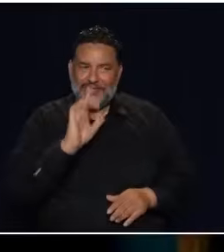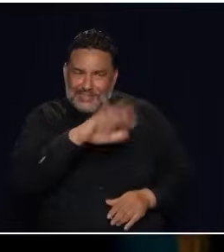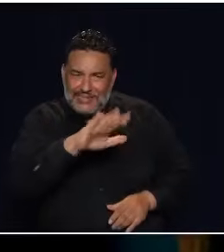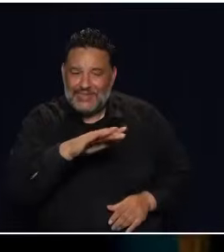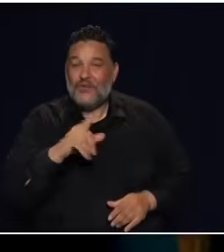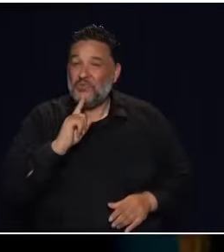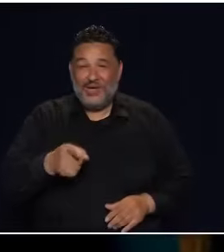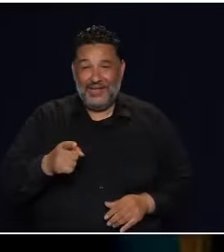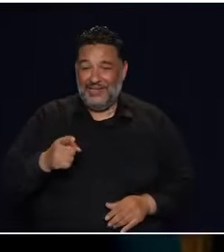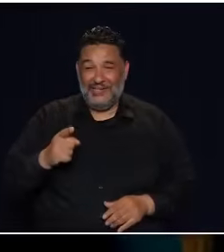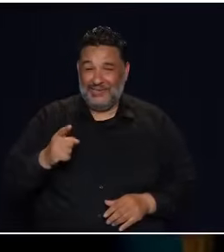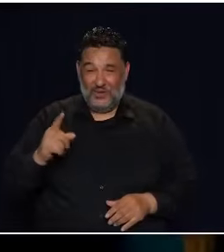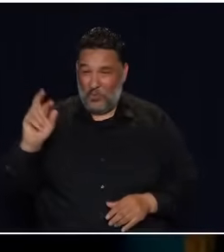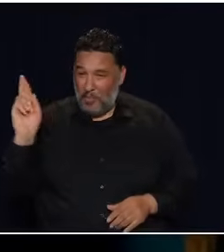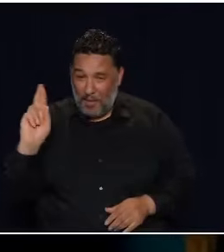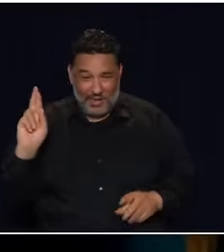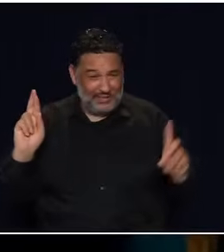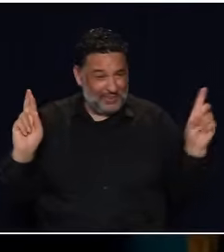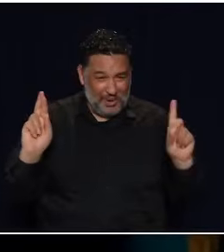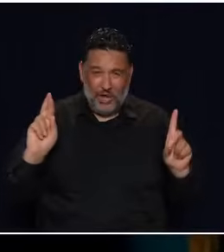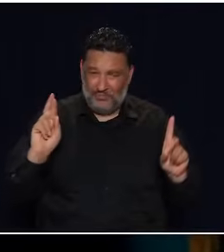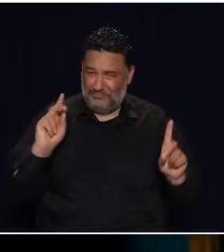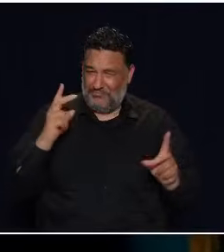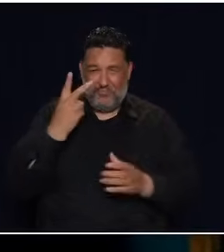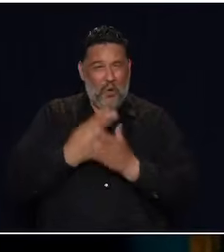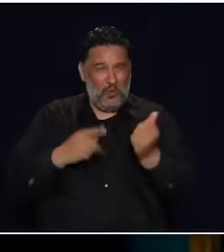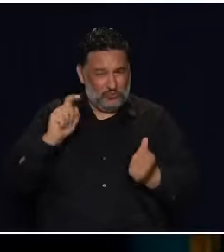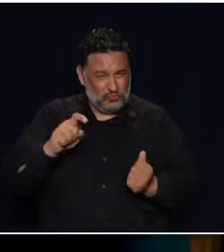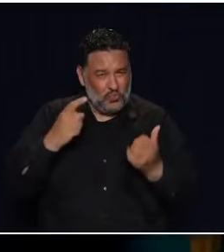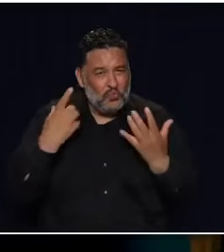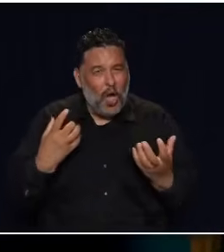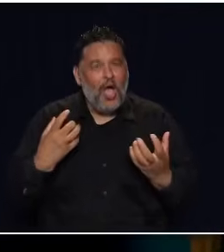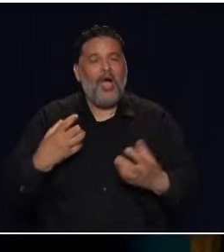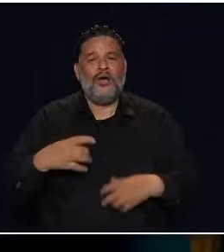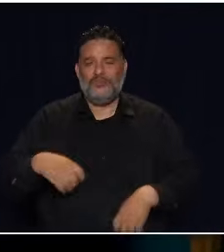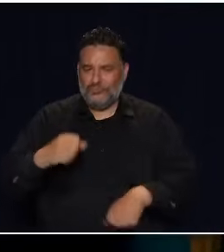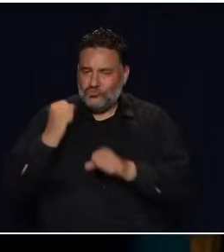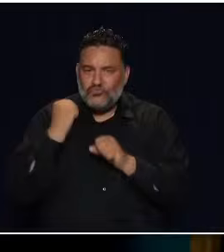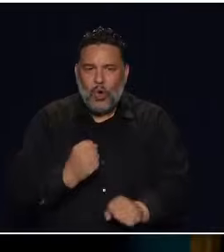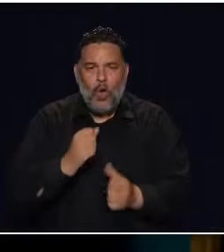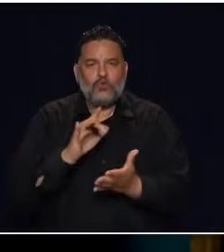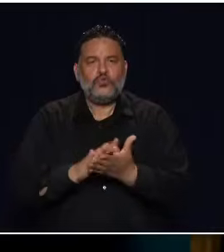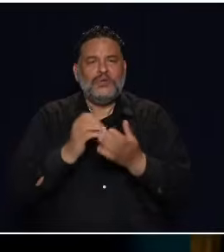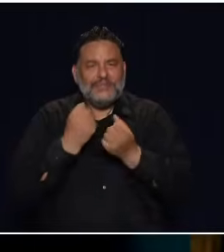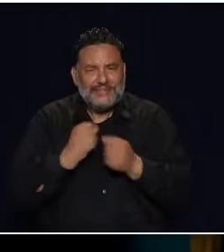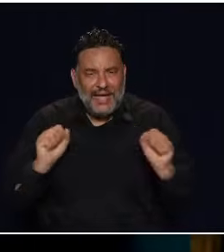KNOW, GO TO THOSE STATE